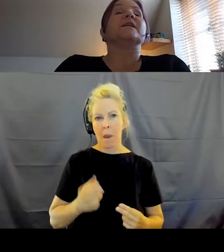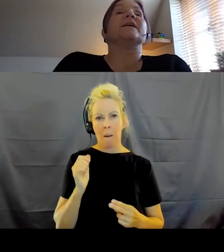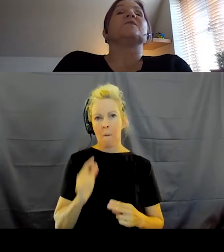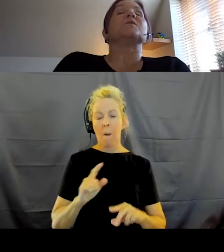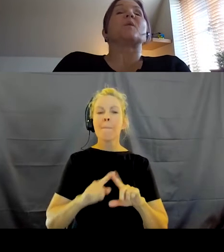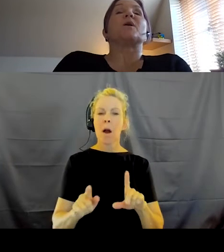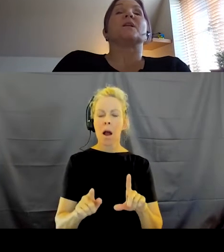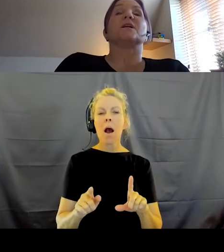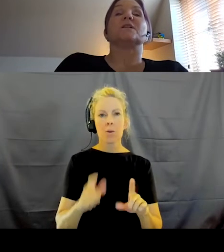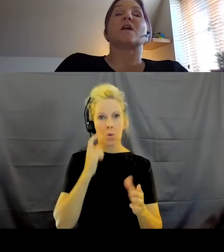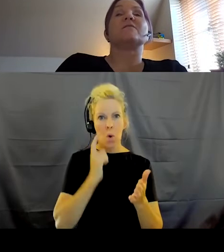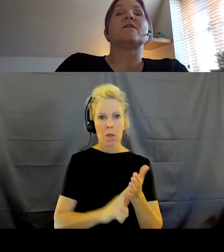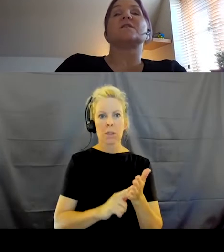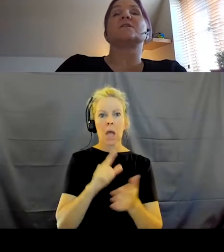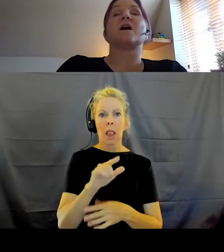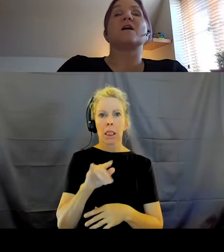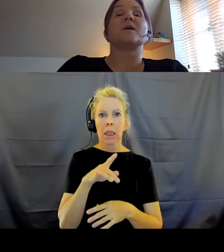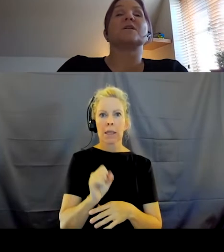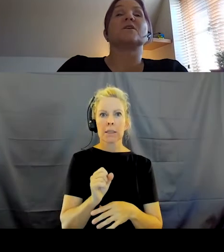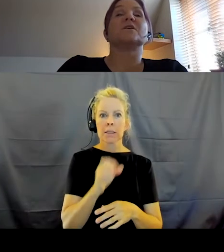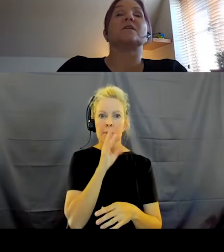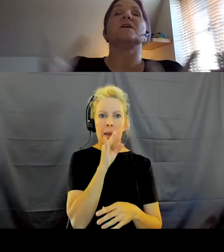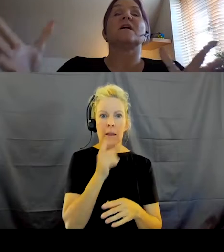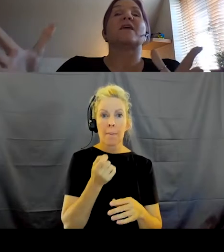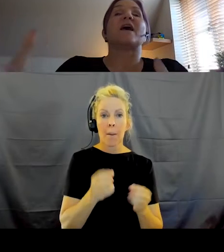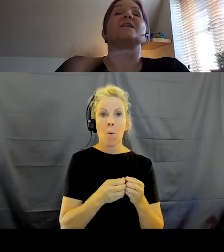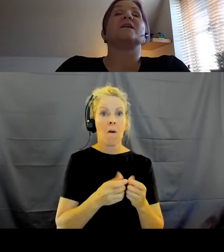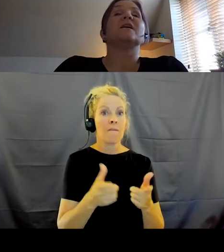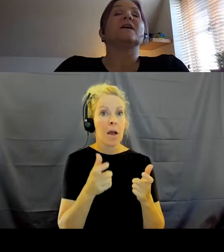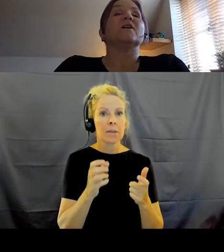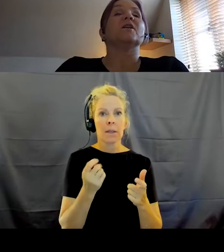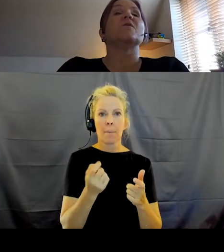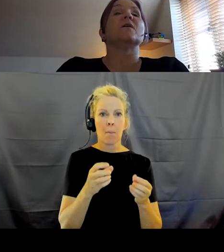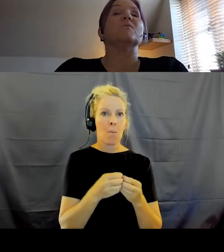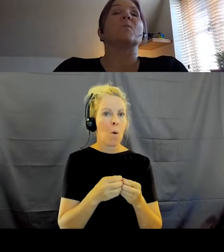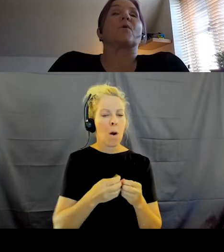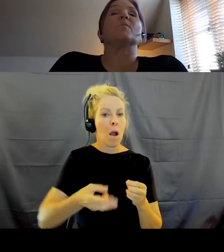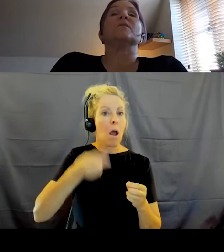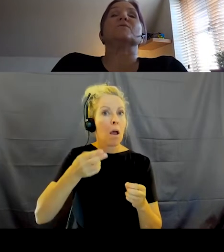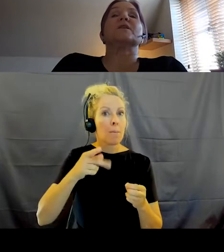the links were spoken in a first higher pitch content, the heading in a lower more prominent